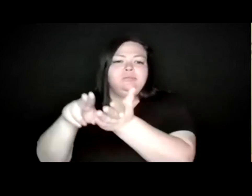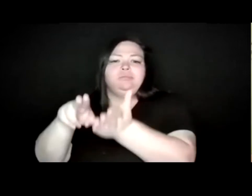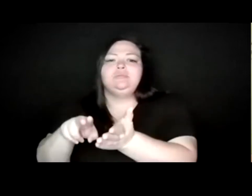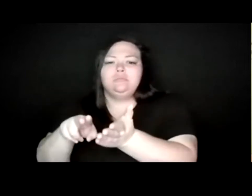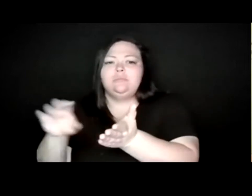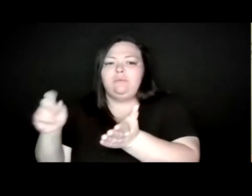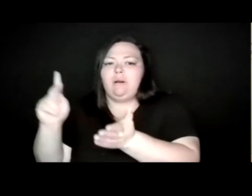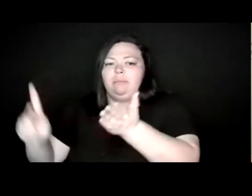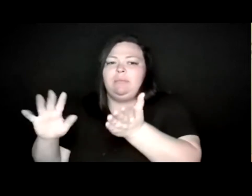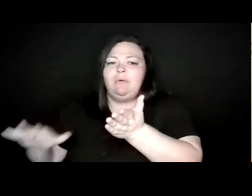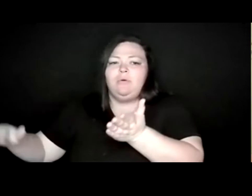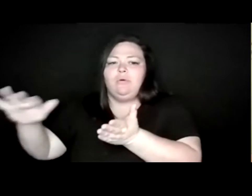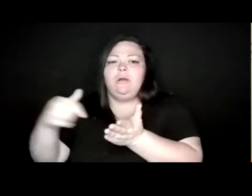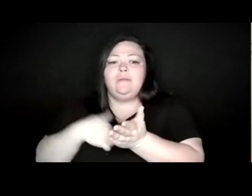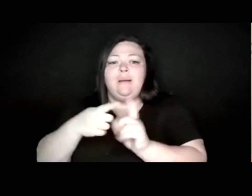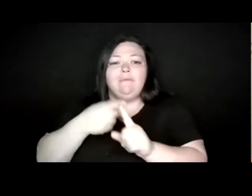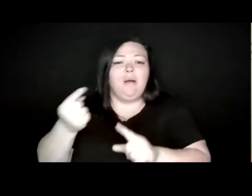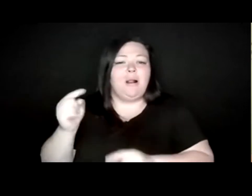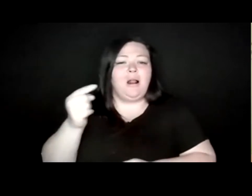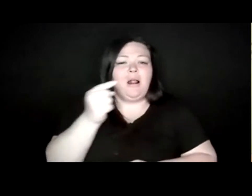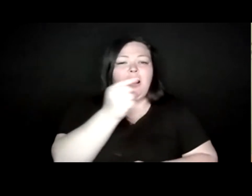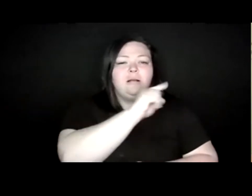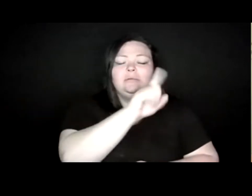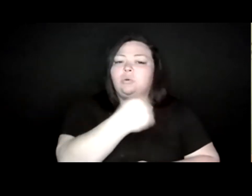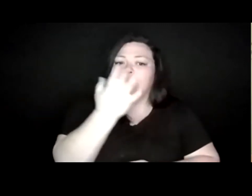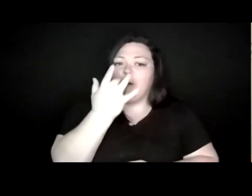I came from so far away it was only to whisper how easy